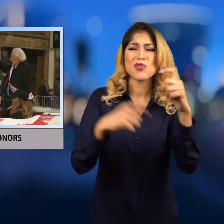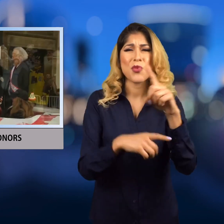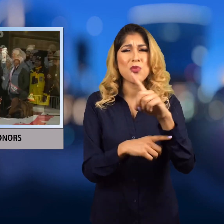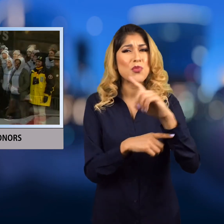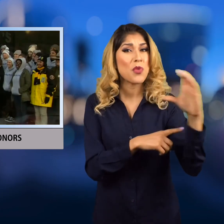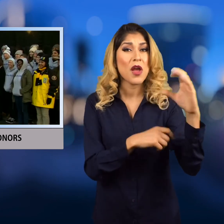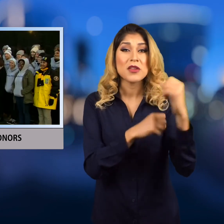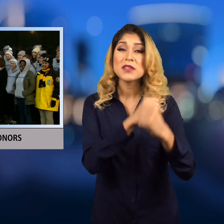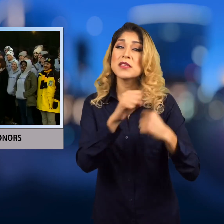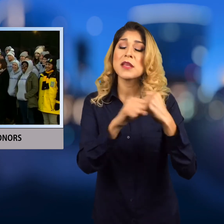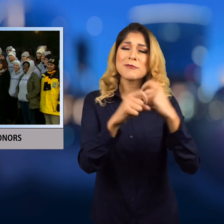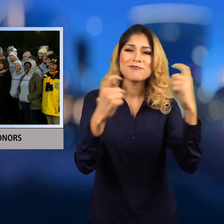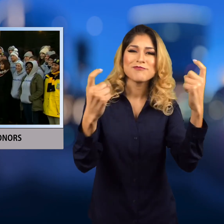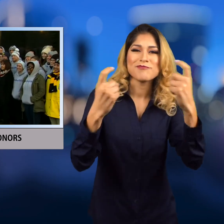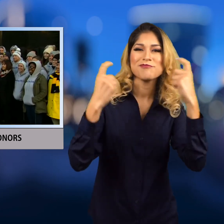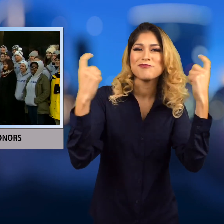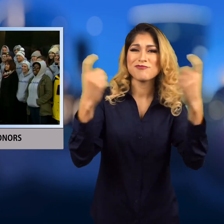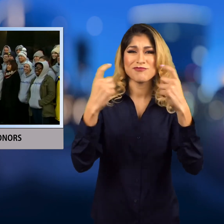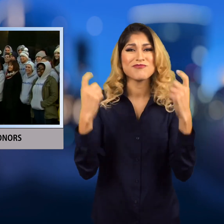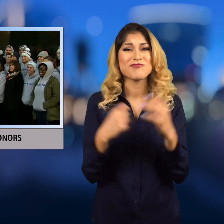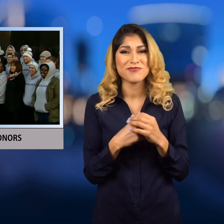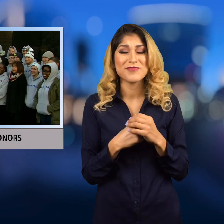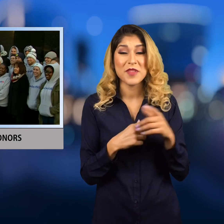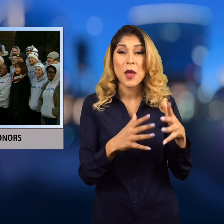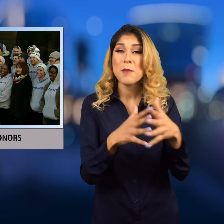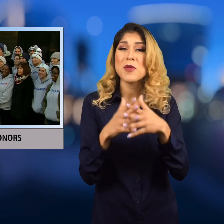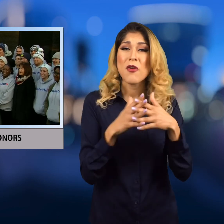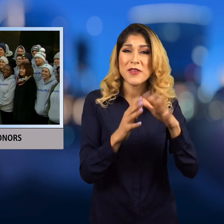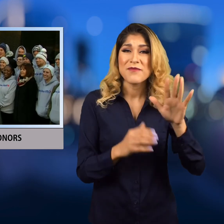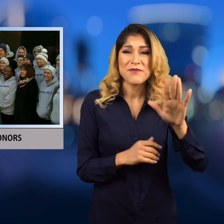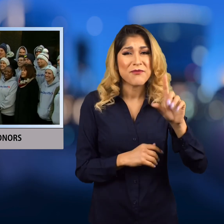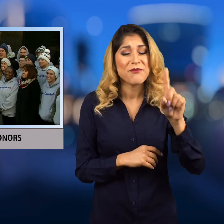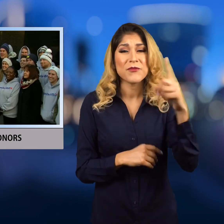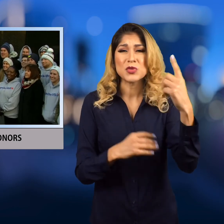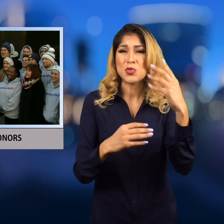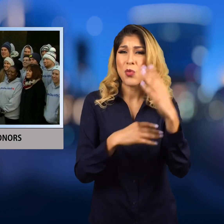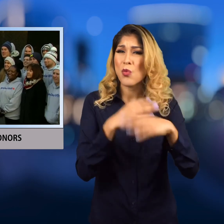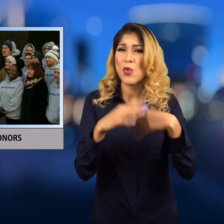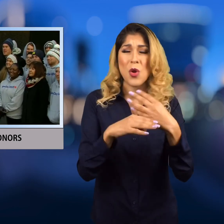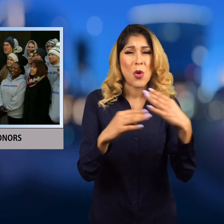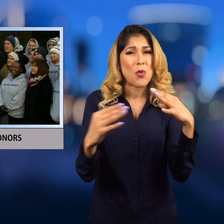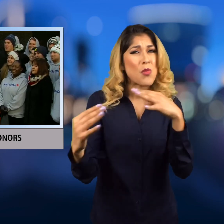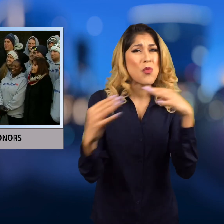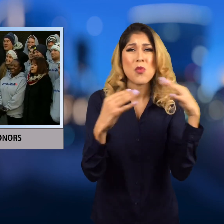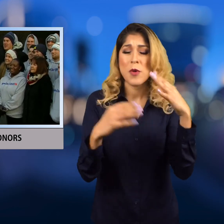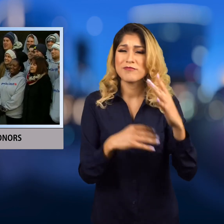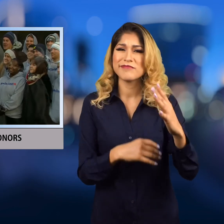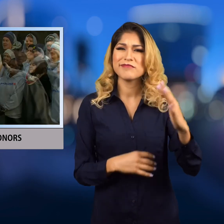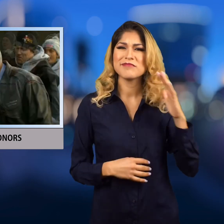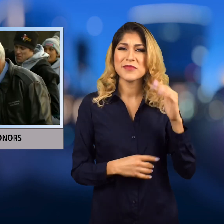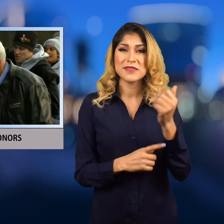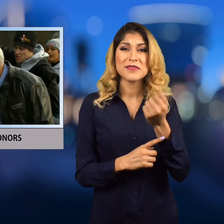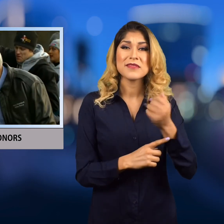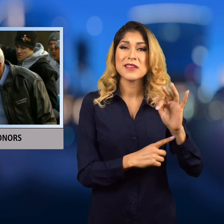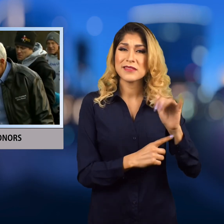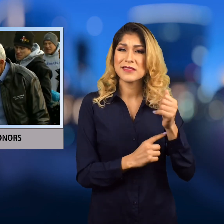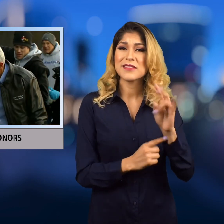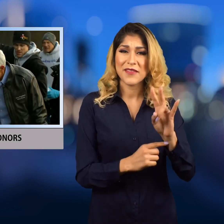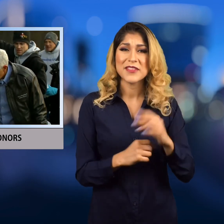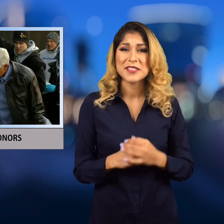America's entry into the first World War in 1917.